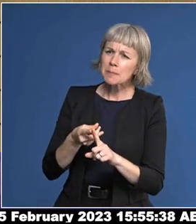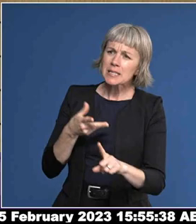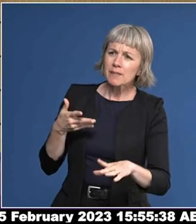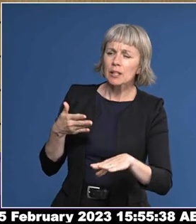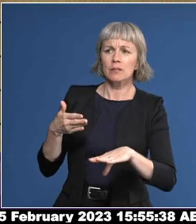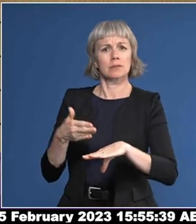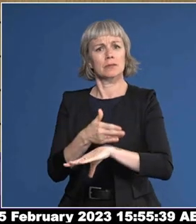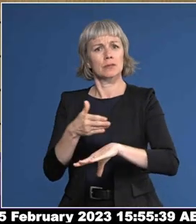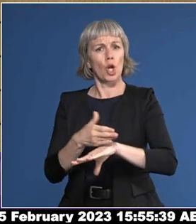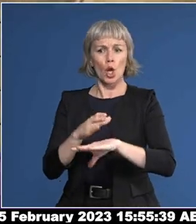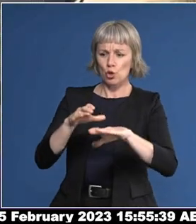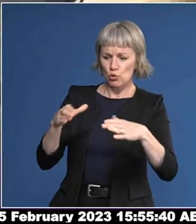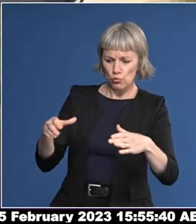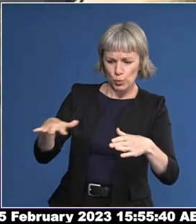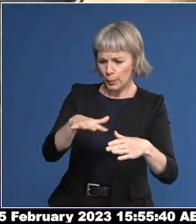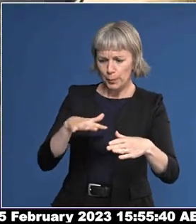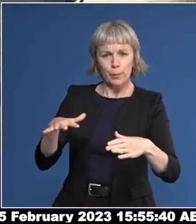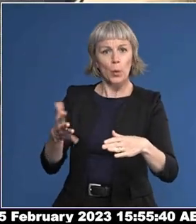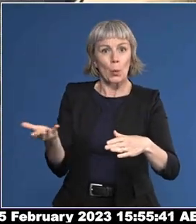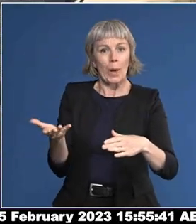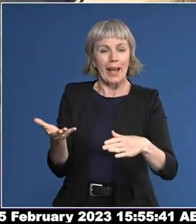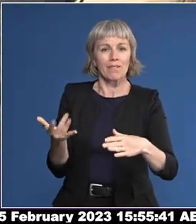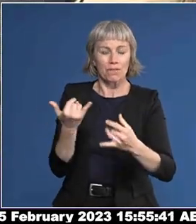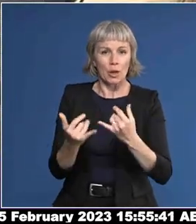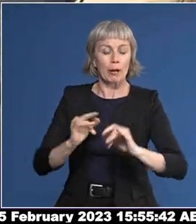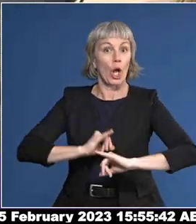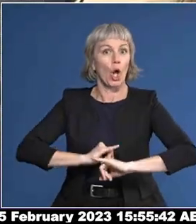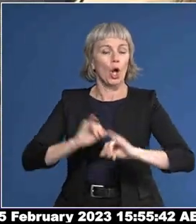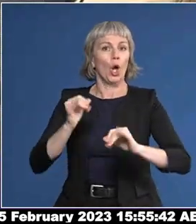there is a most urgent need, or is the need spread across the sector?